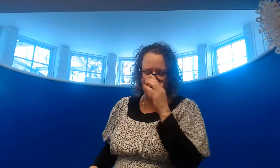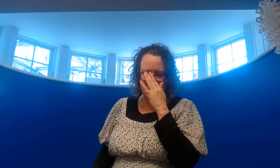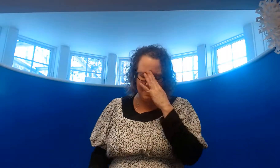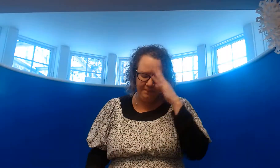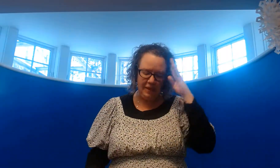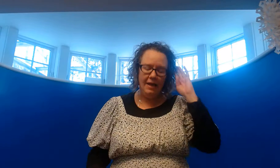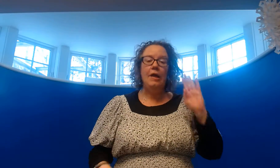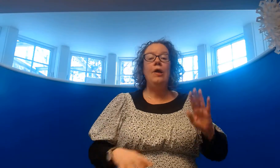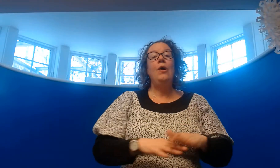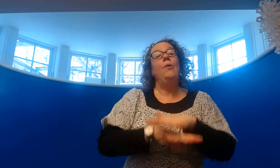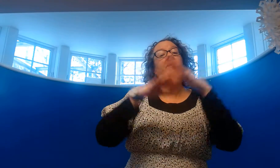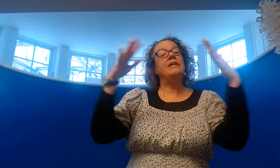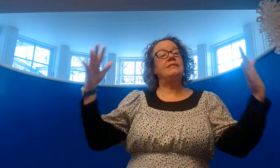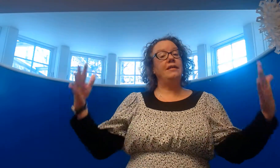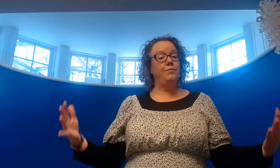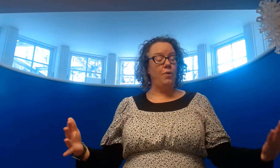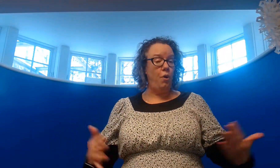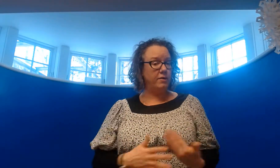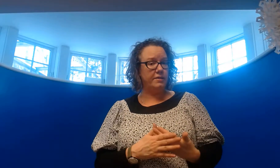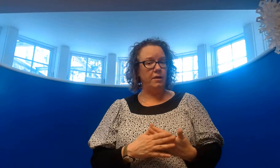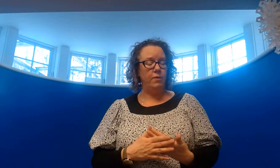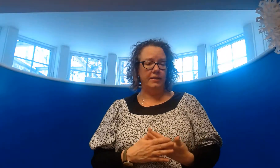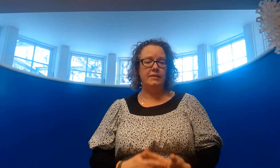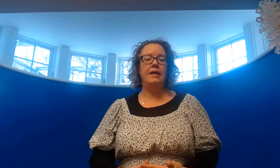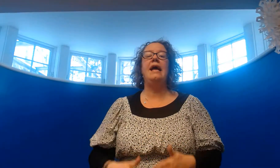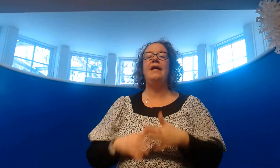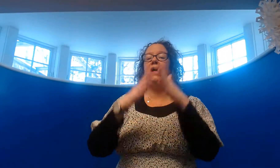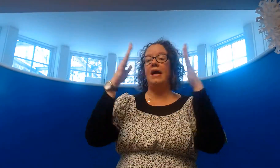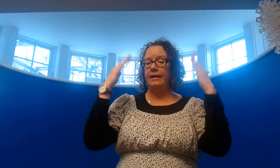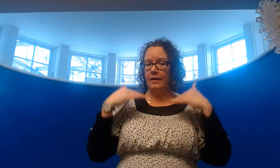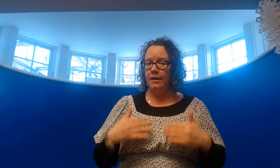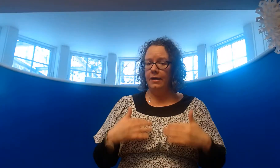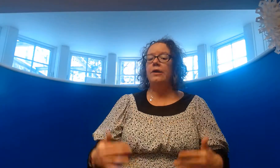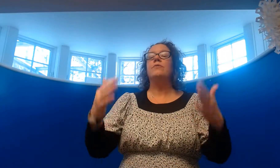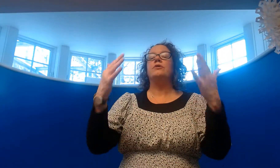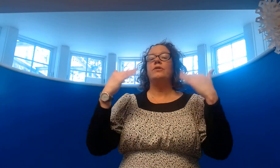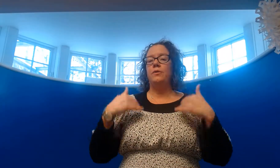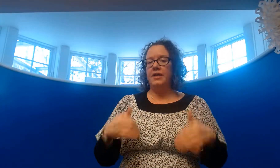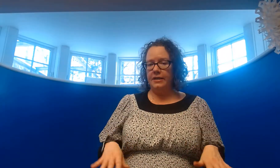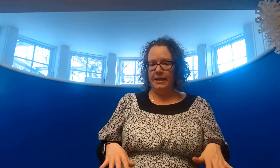So we're going to sing through the whole song once and then we're slowly going to take it